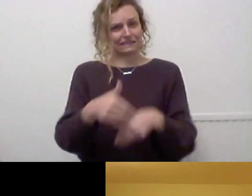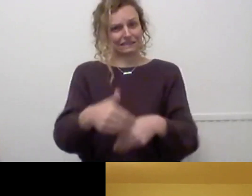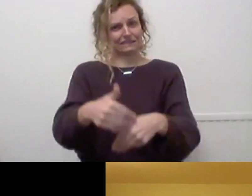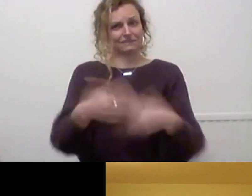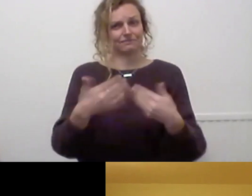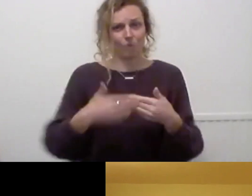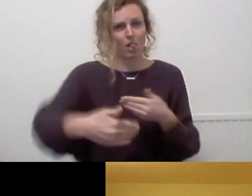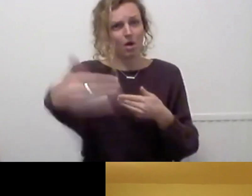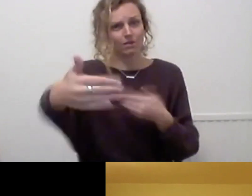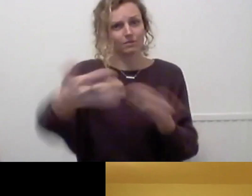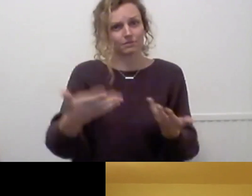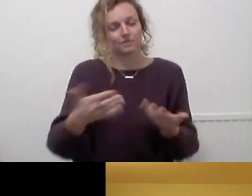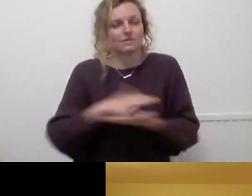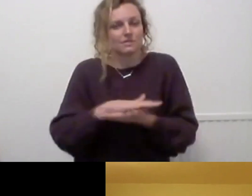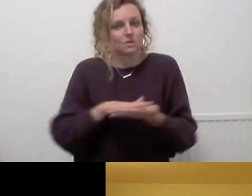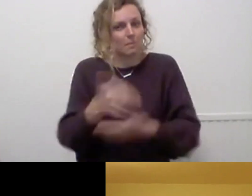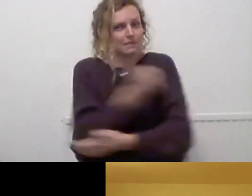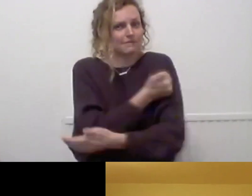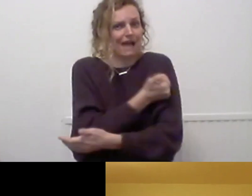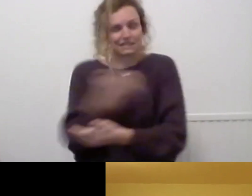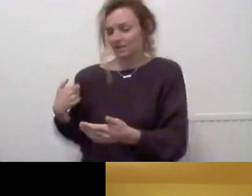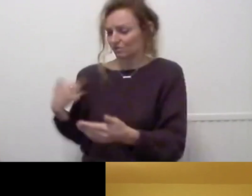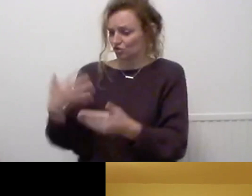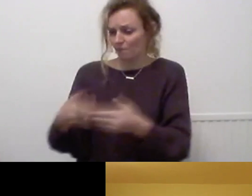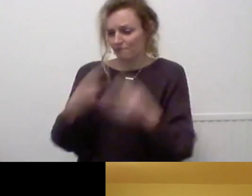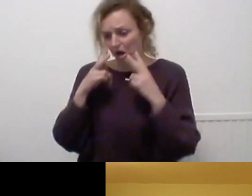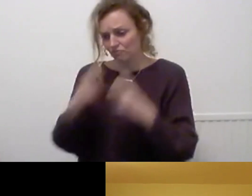we don't know if they're going to be an effects in five years time that